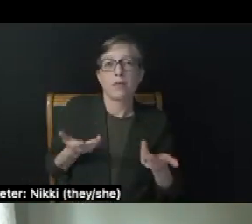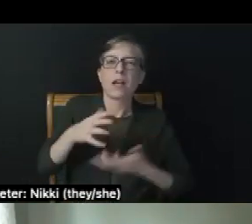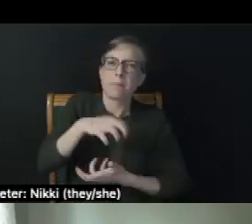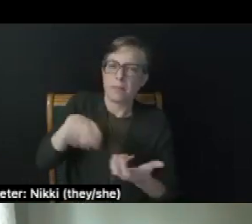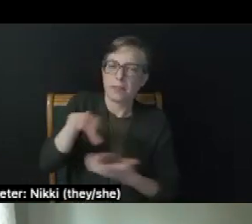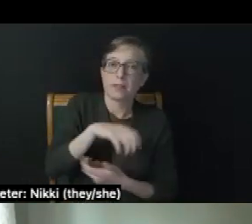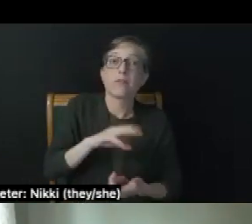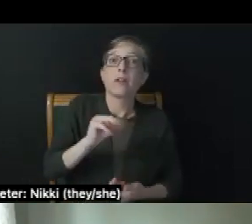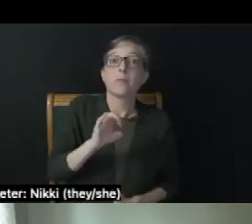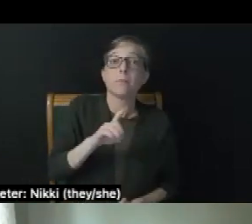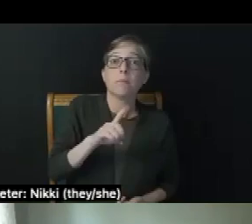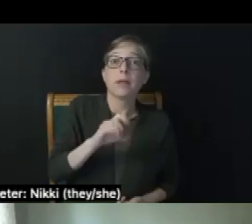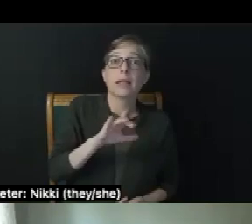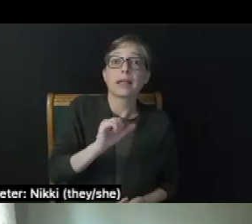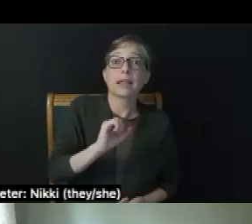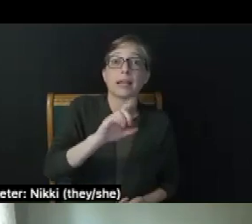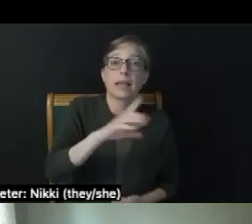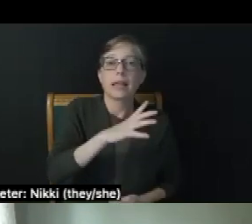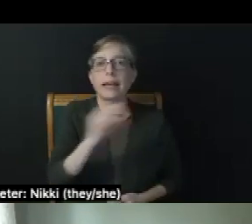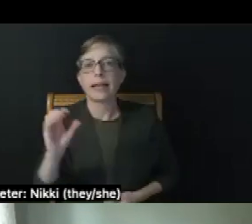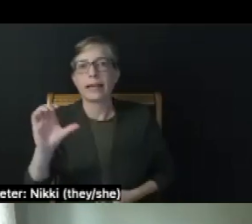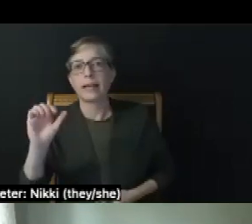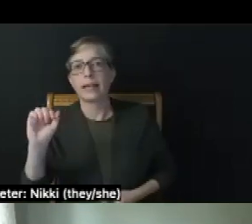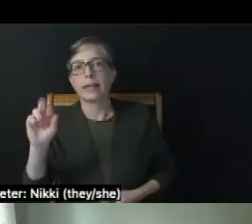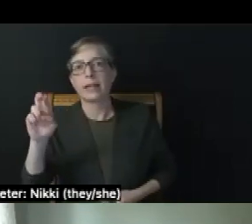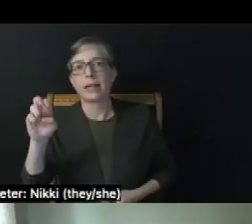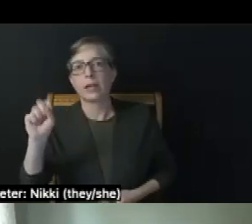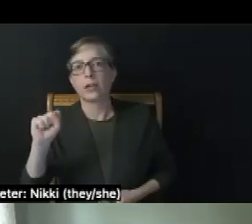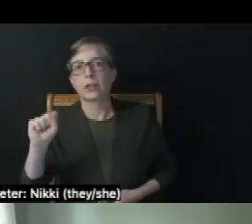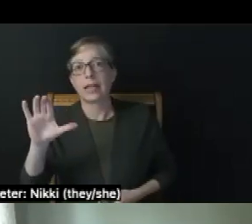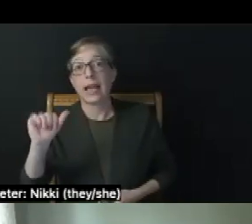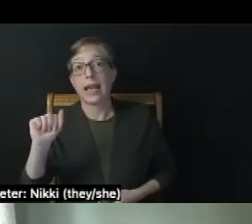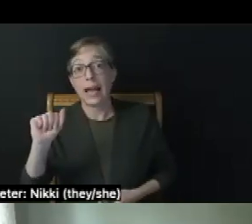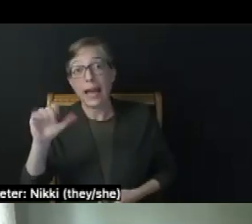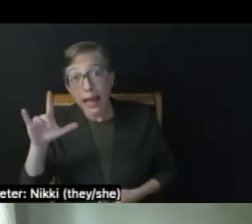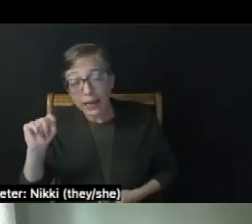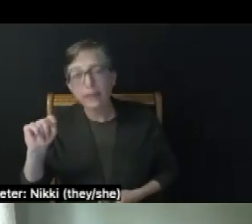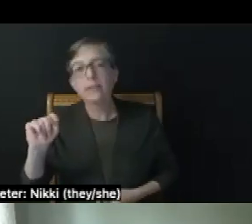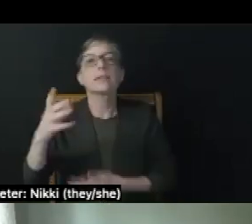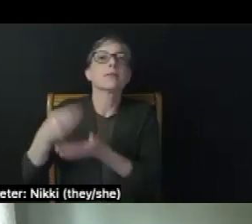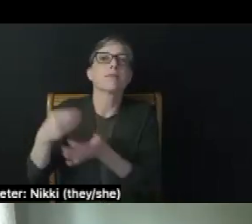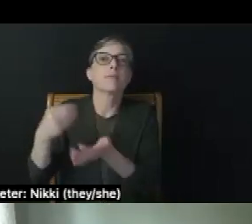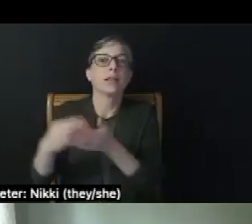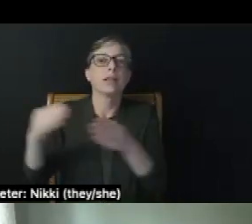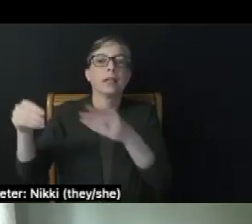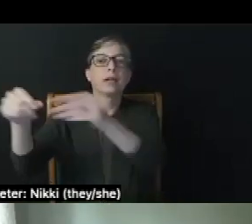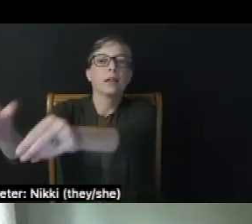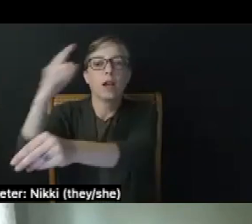acquire local hotels to provide both housing and integrated wrap